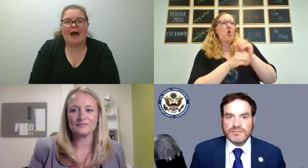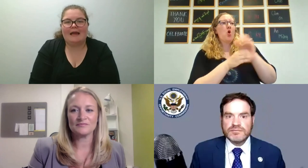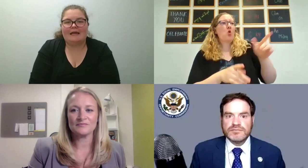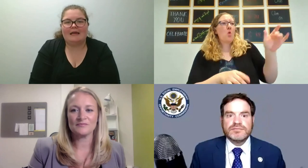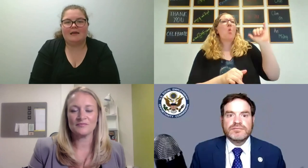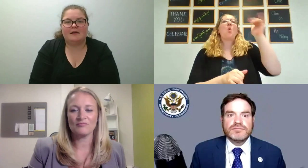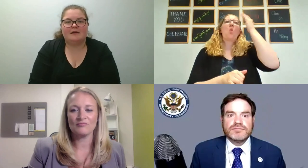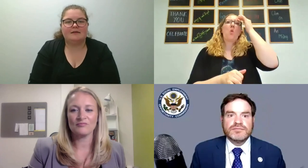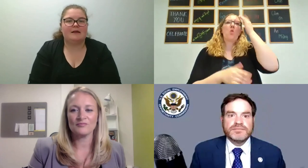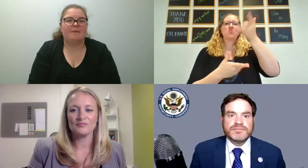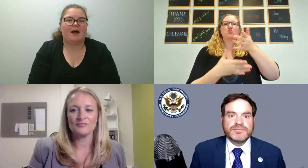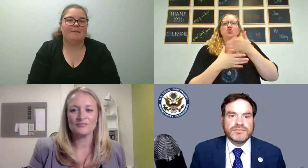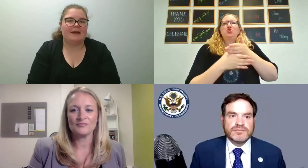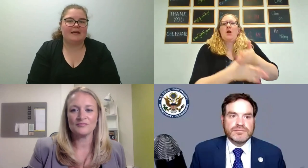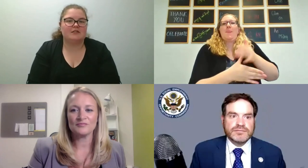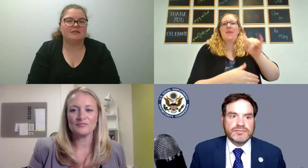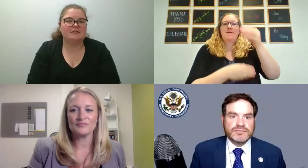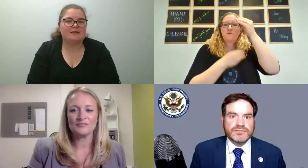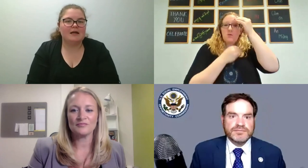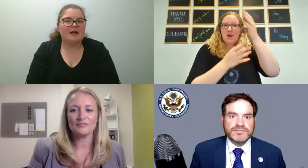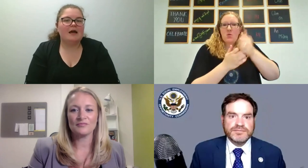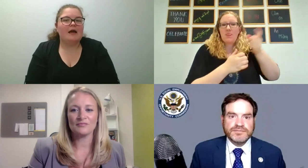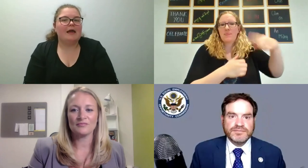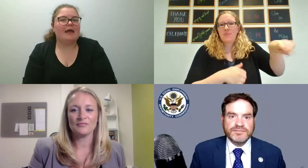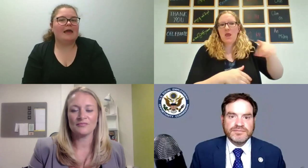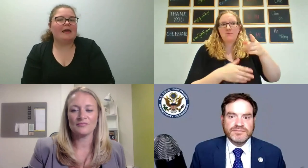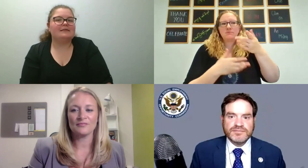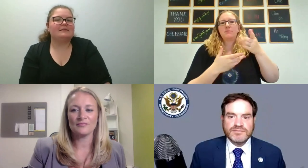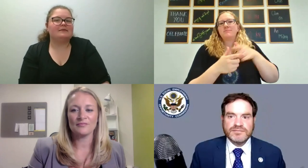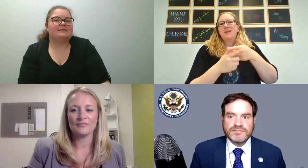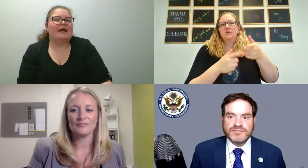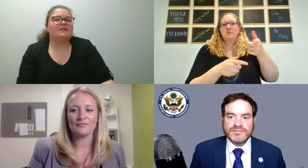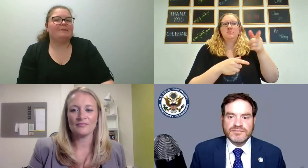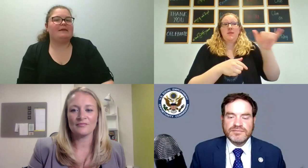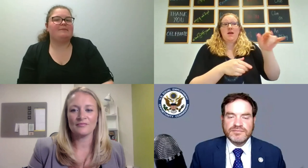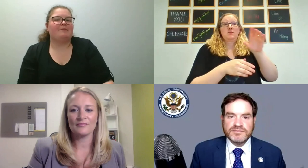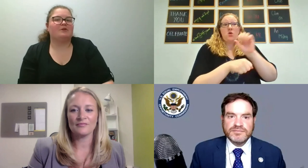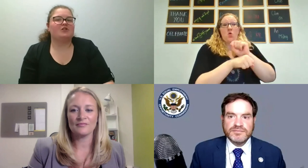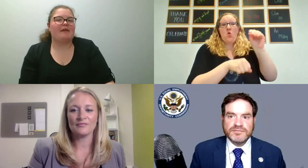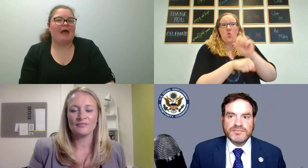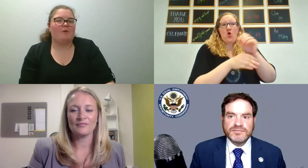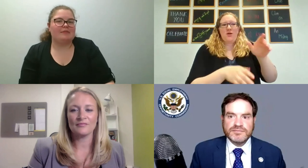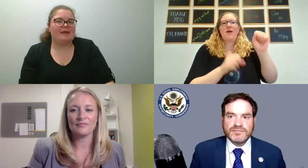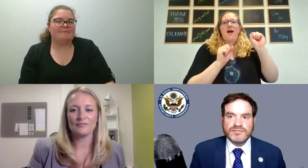I need some accommodations, it's nice for me to be able to share that with them